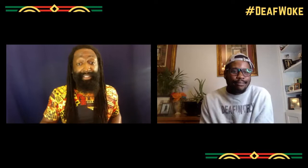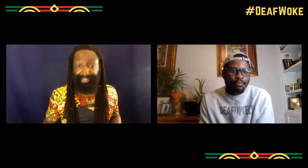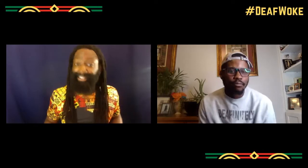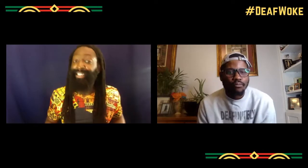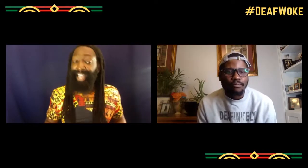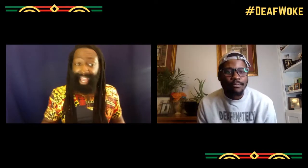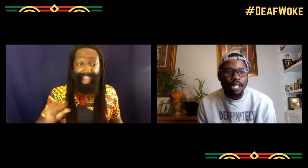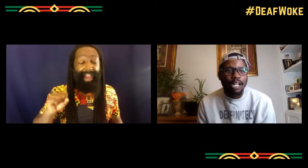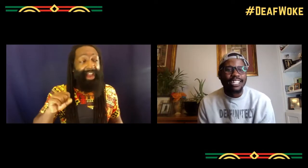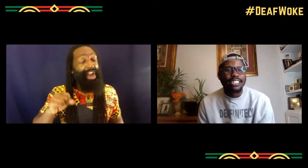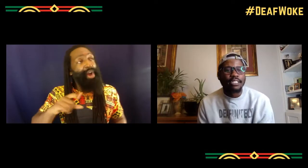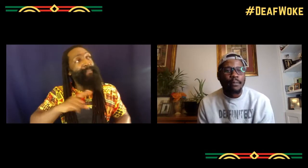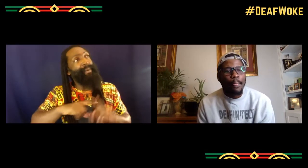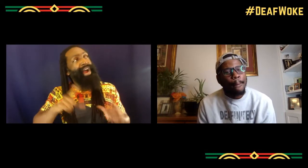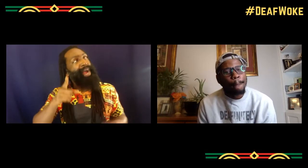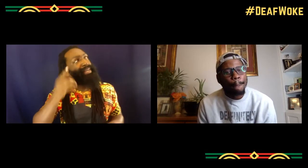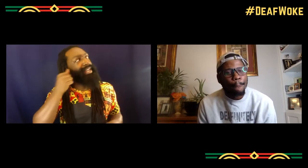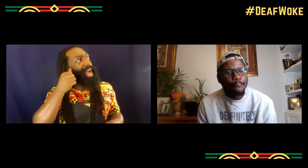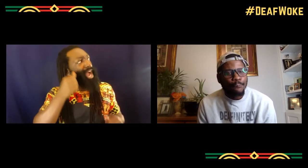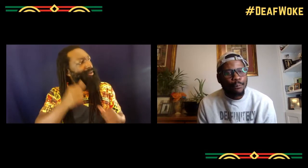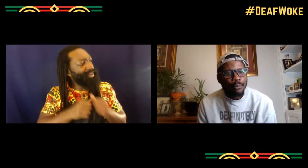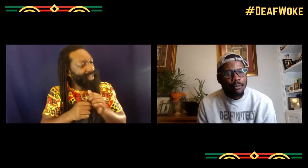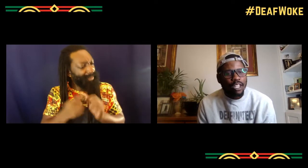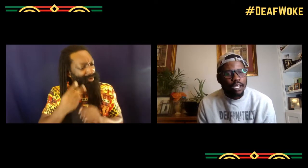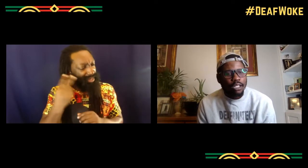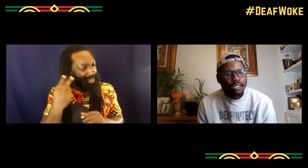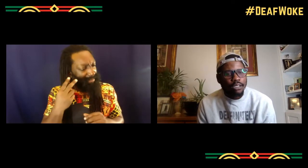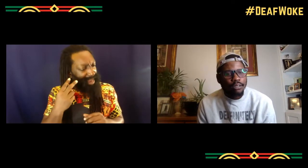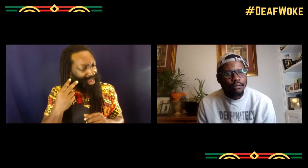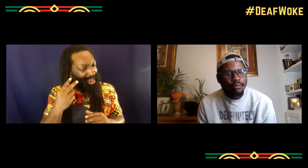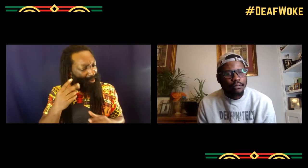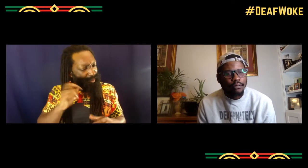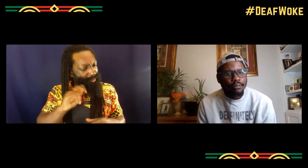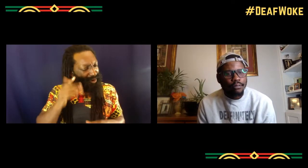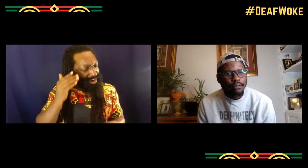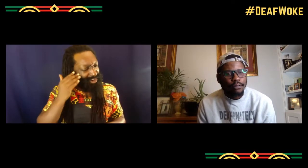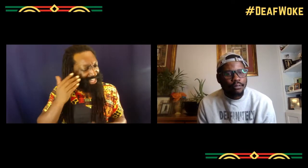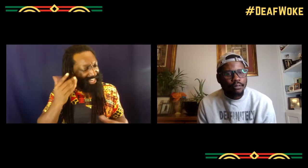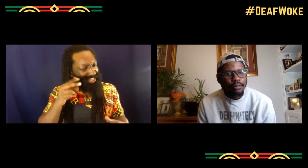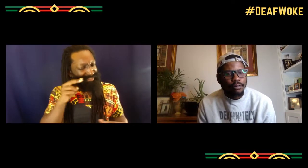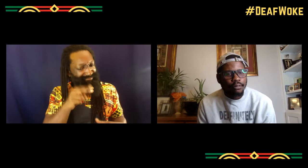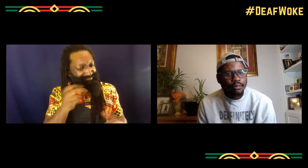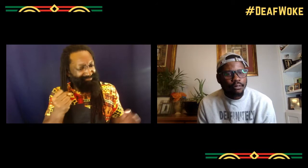Yeah, but really, you know, I'm simple man, I'm simple. But I remember looking back,